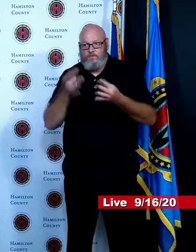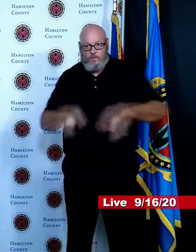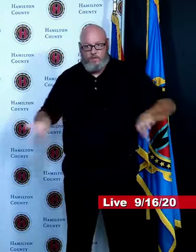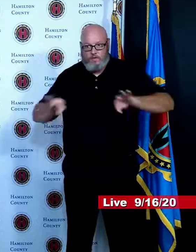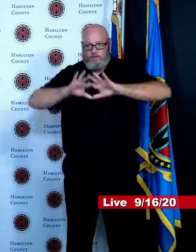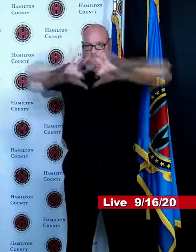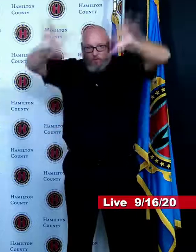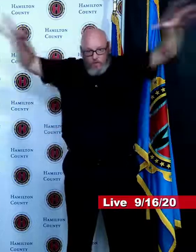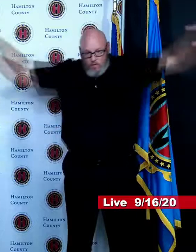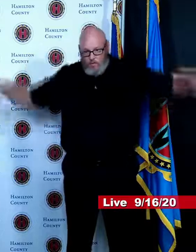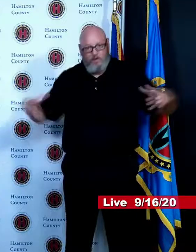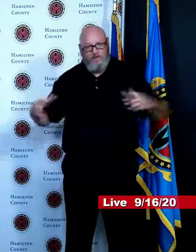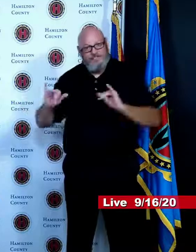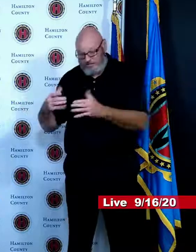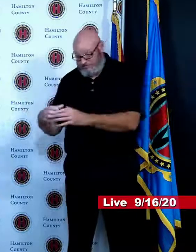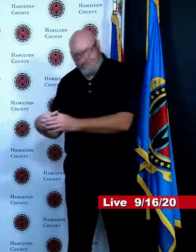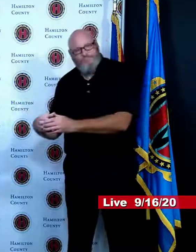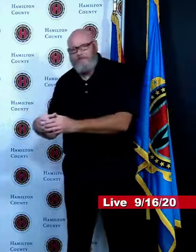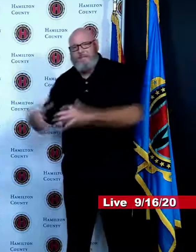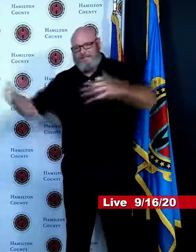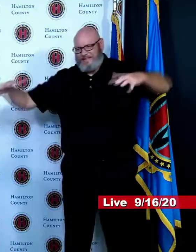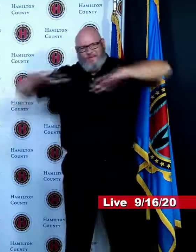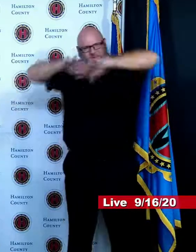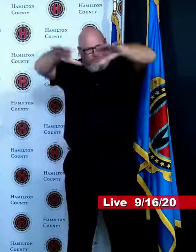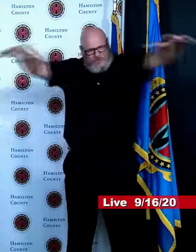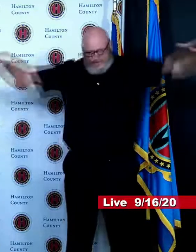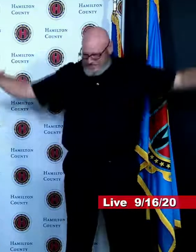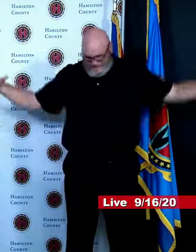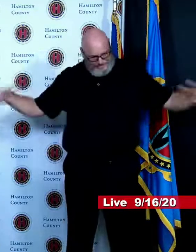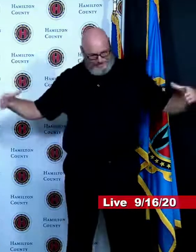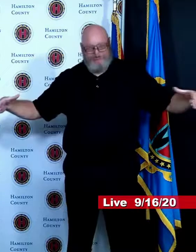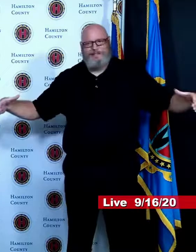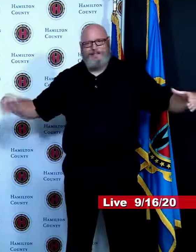every body part yes ma'am right right and secondly on the